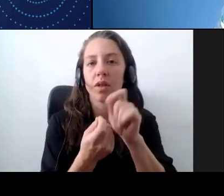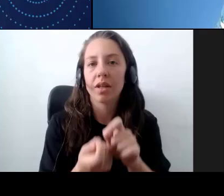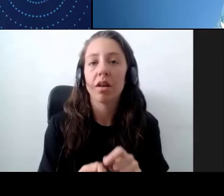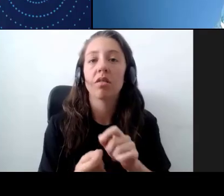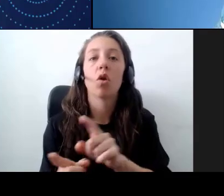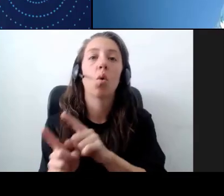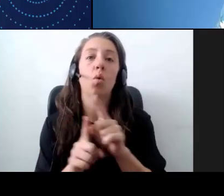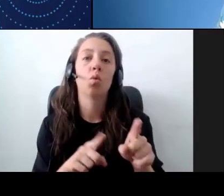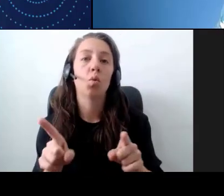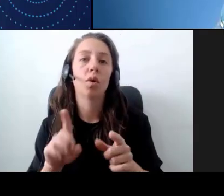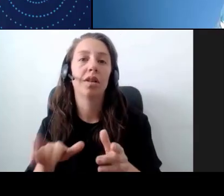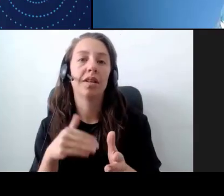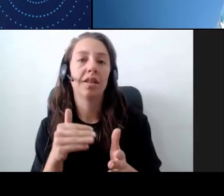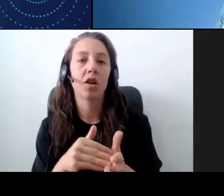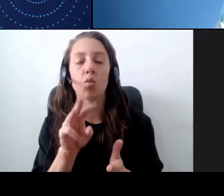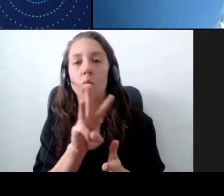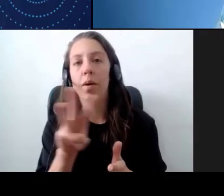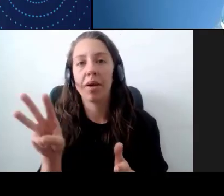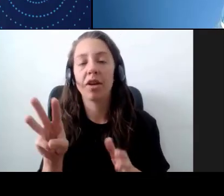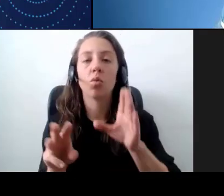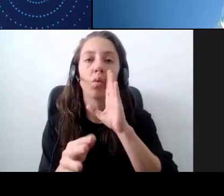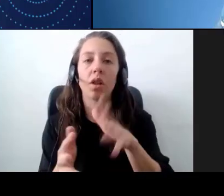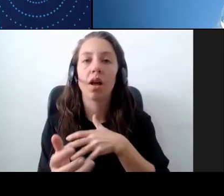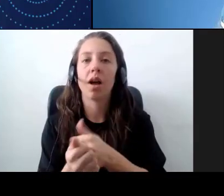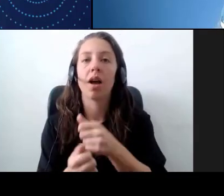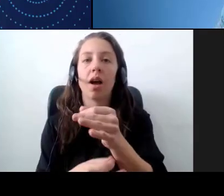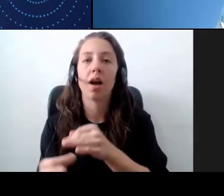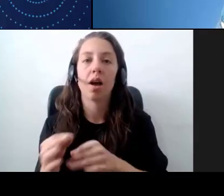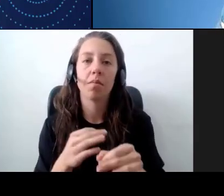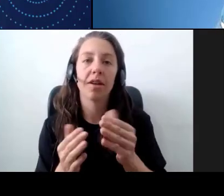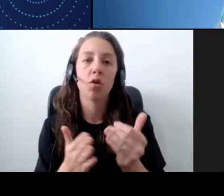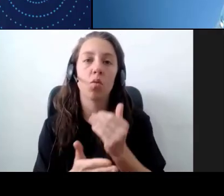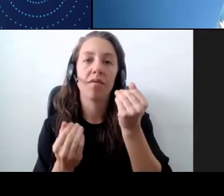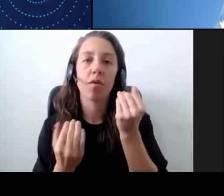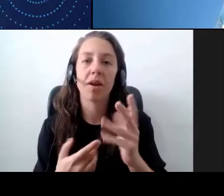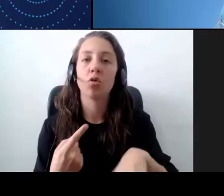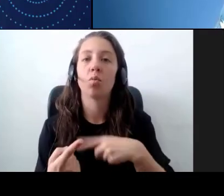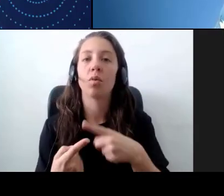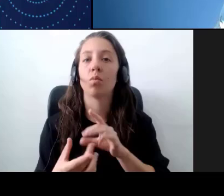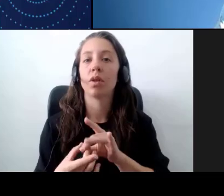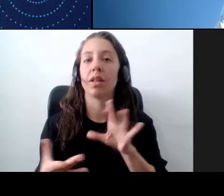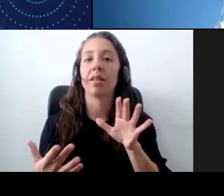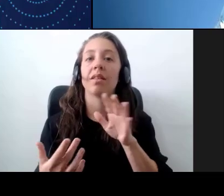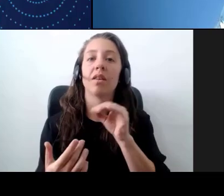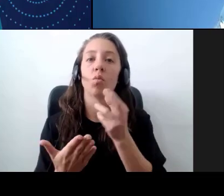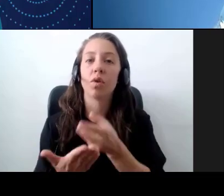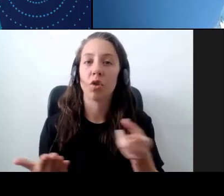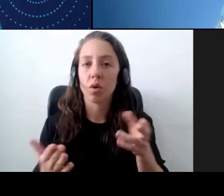that will update information as it's released, and resources are developed. And we'll be holding several webinars throughout the year